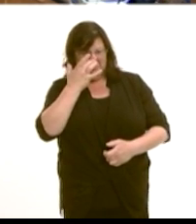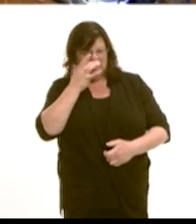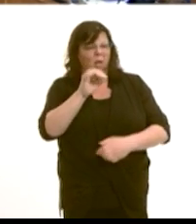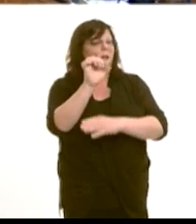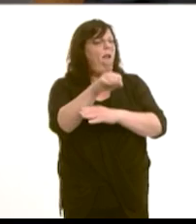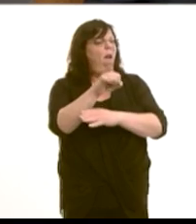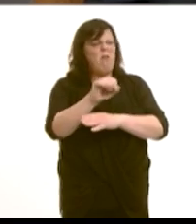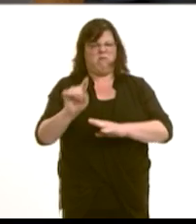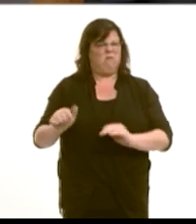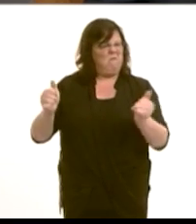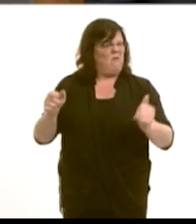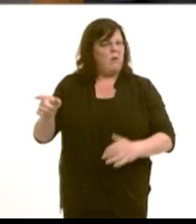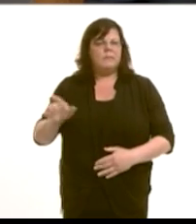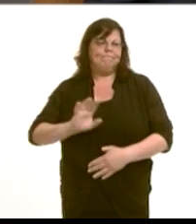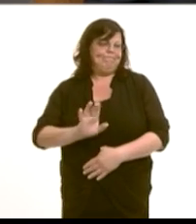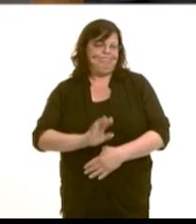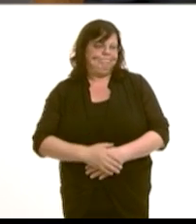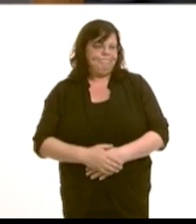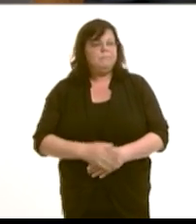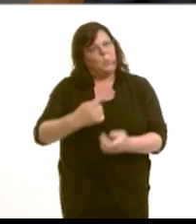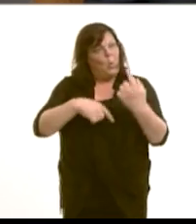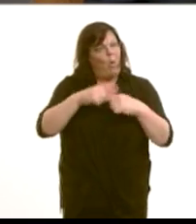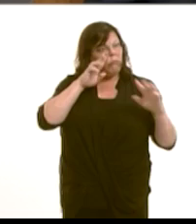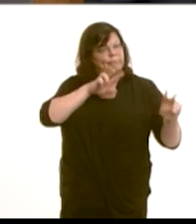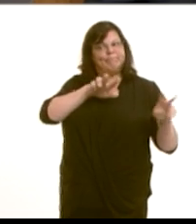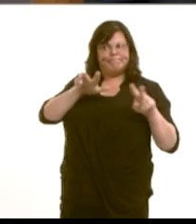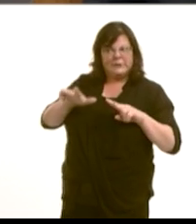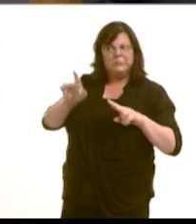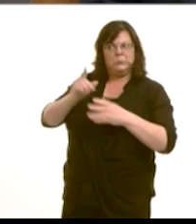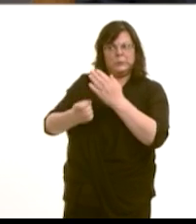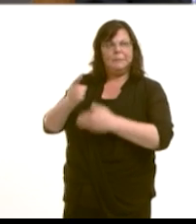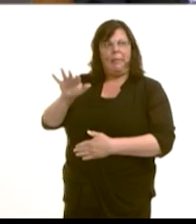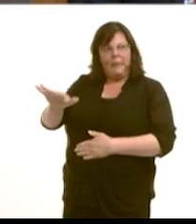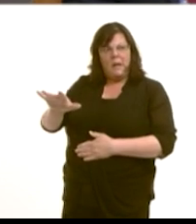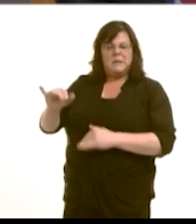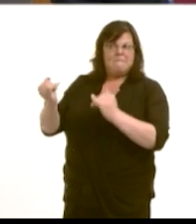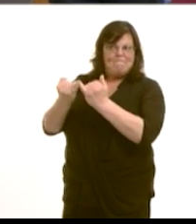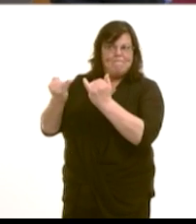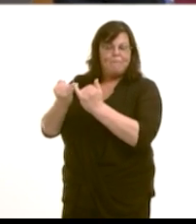are stable at Westminsteróthatís there for all to see. But I can say, as far as weíre concerned as a Government, we will fight for every single